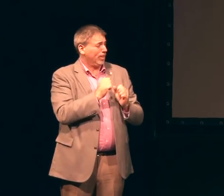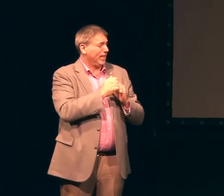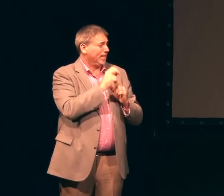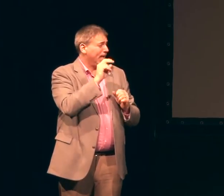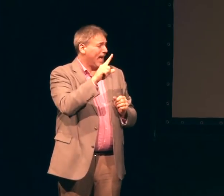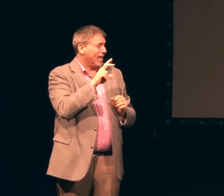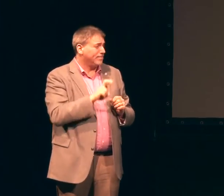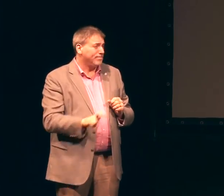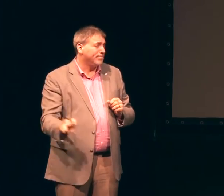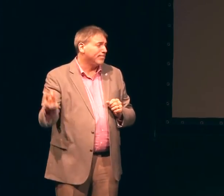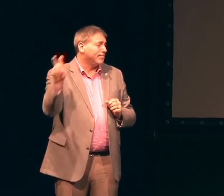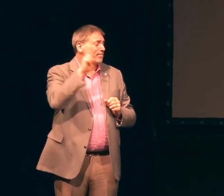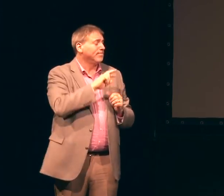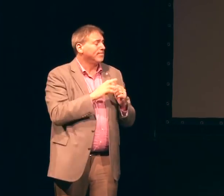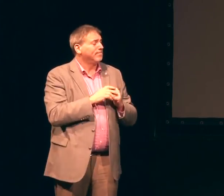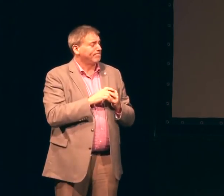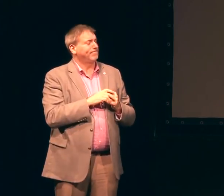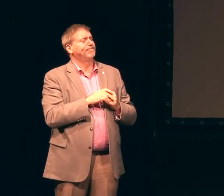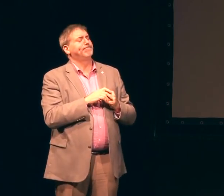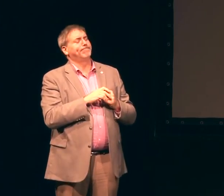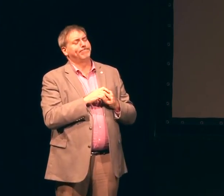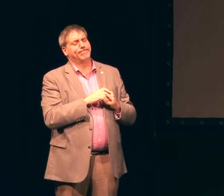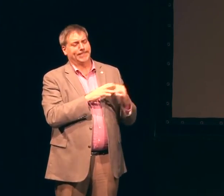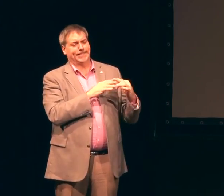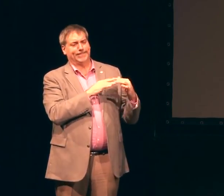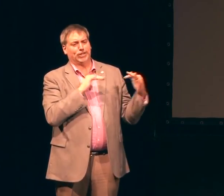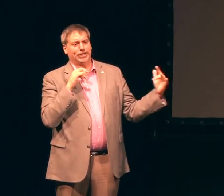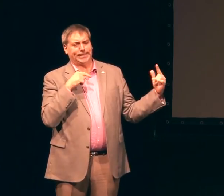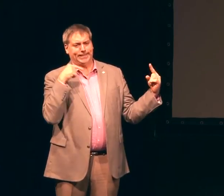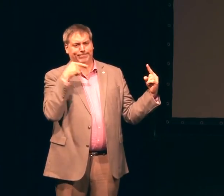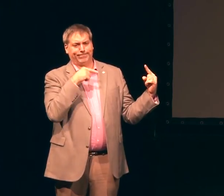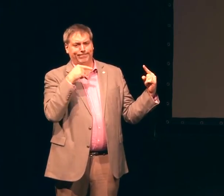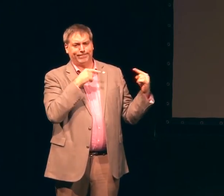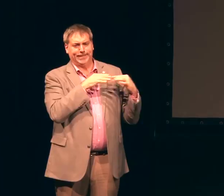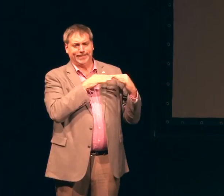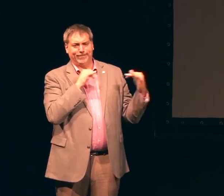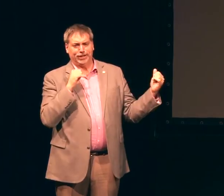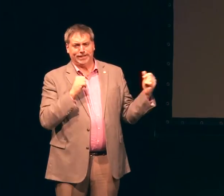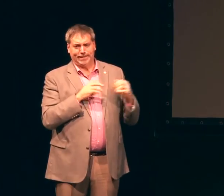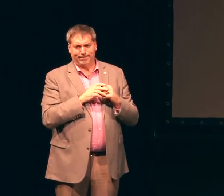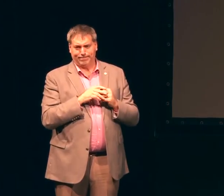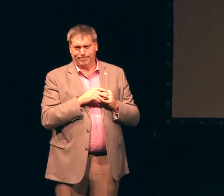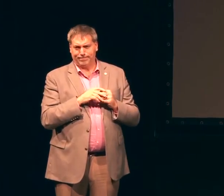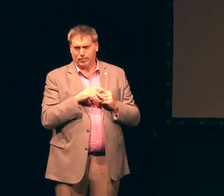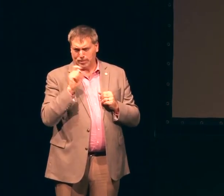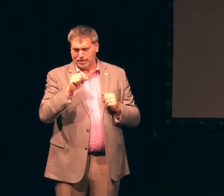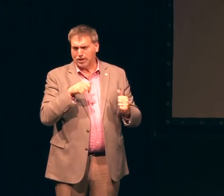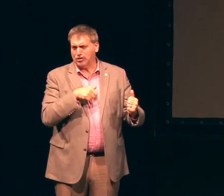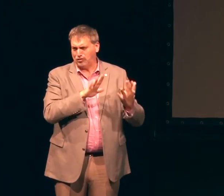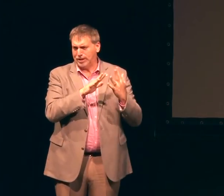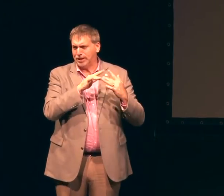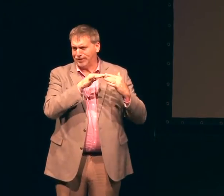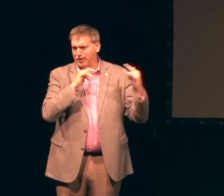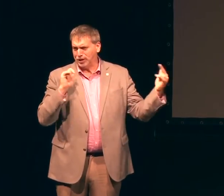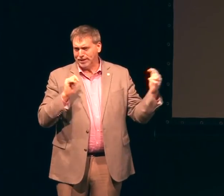my ten years and in my travels, diversity, is